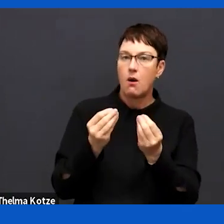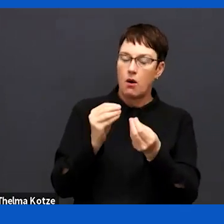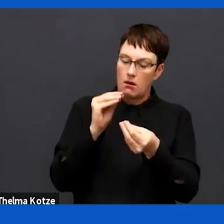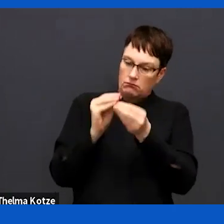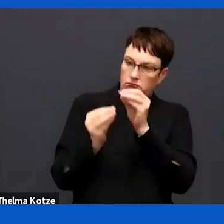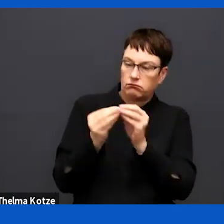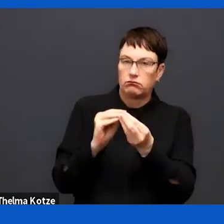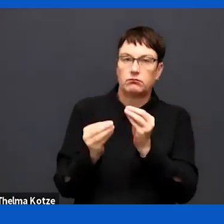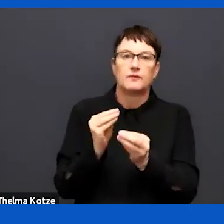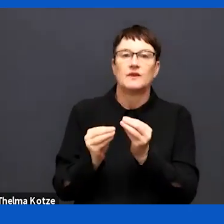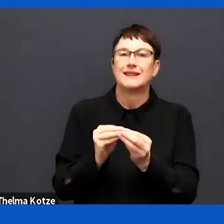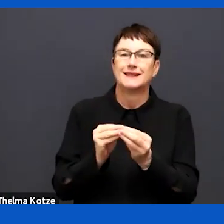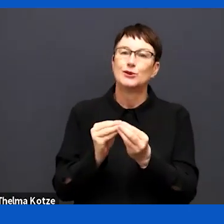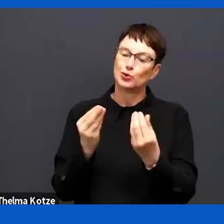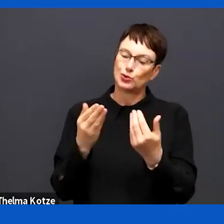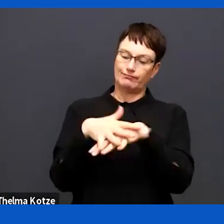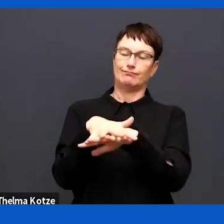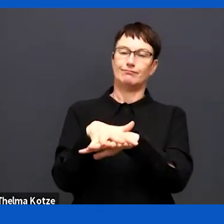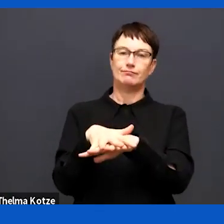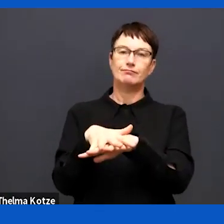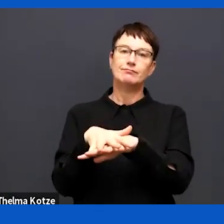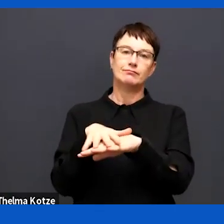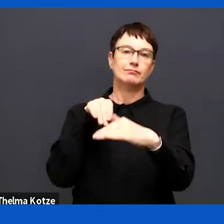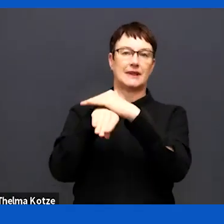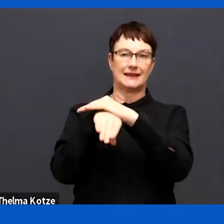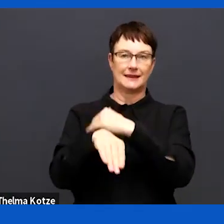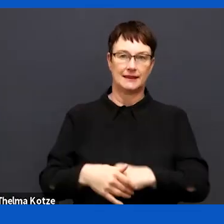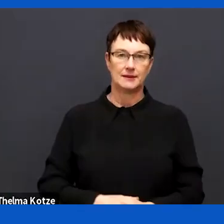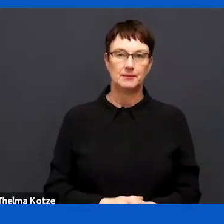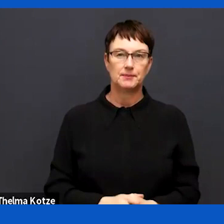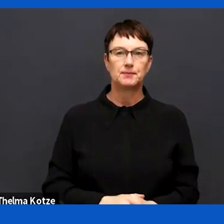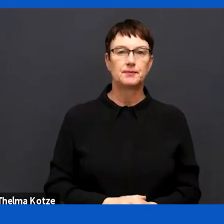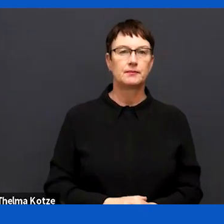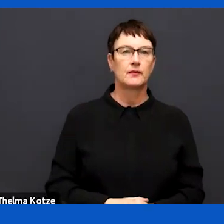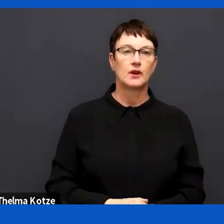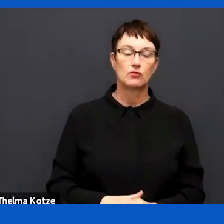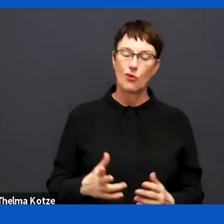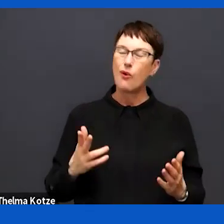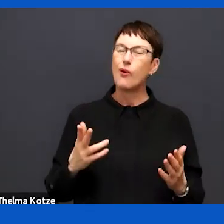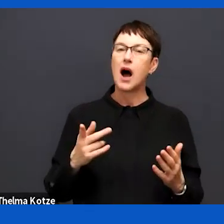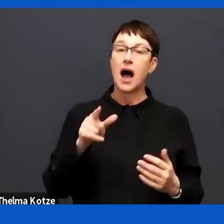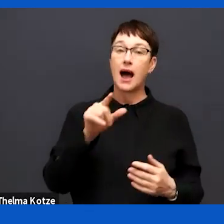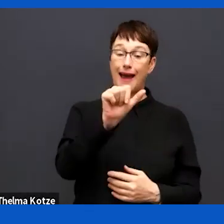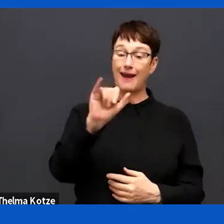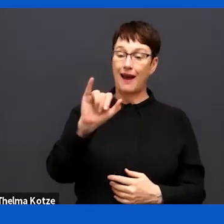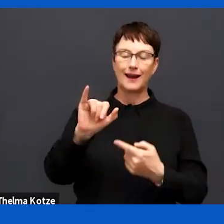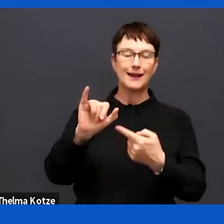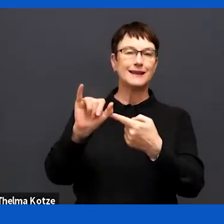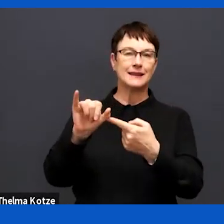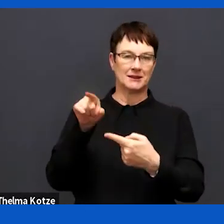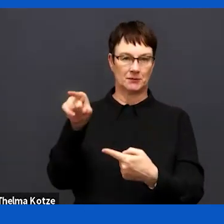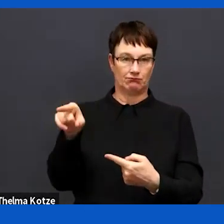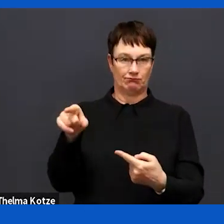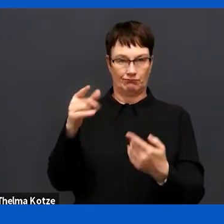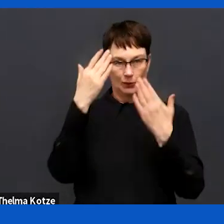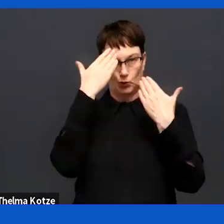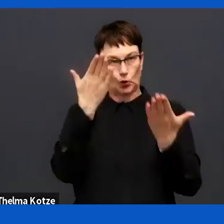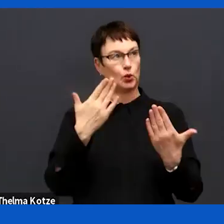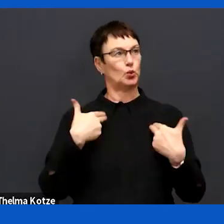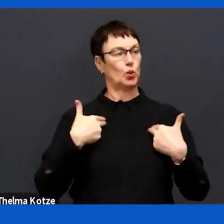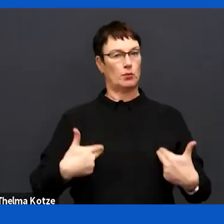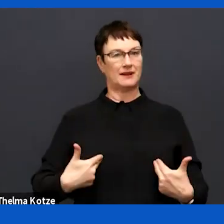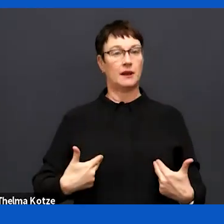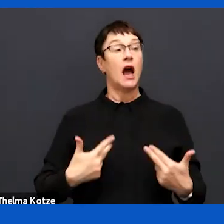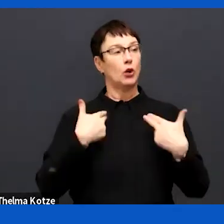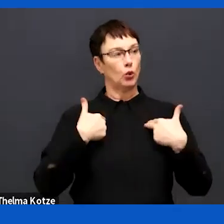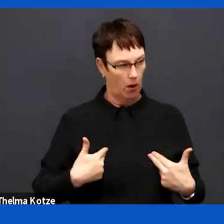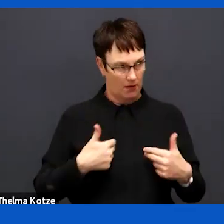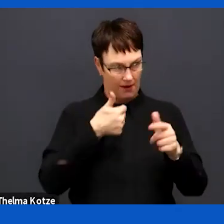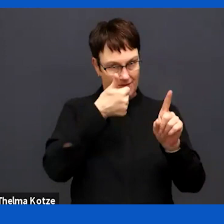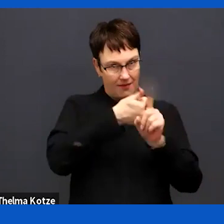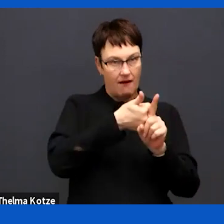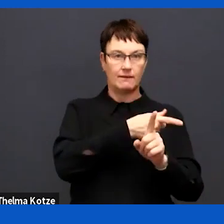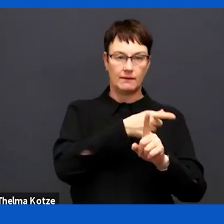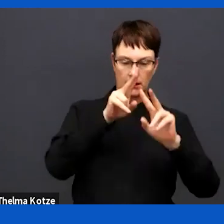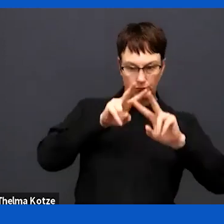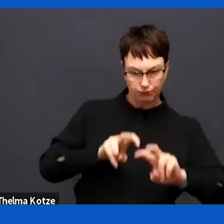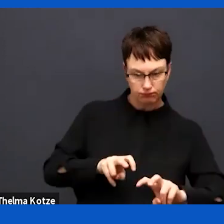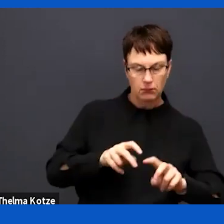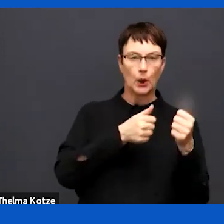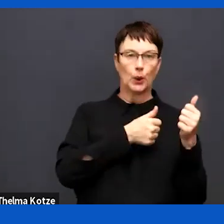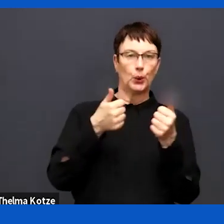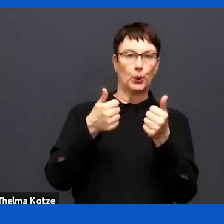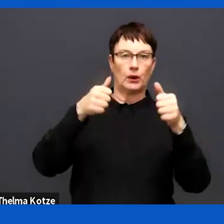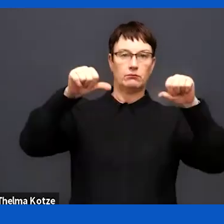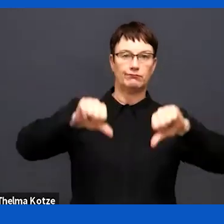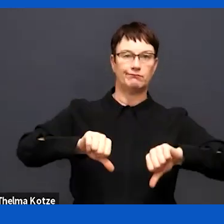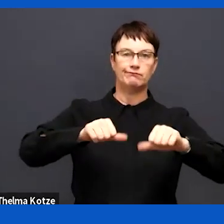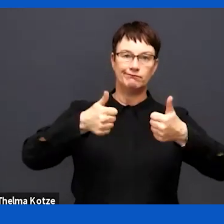We need to again, known testing of technology can guarantee to evaluate total accessibility of our